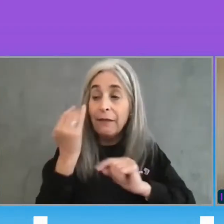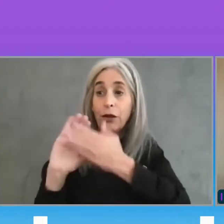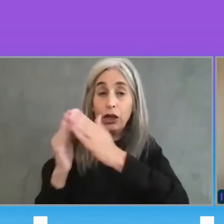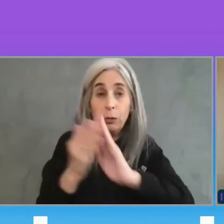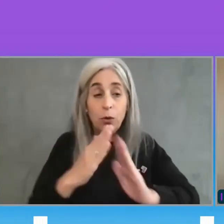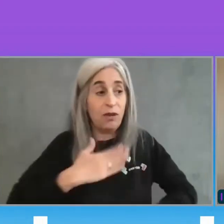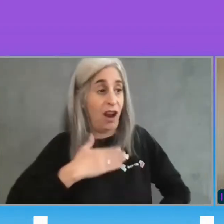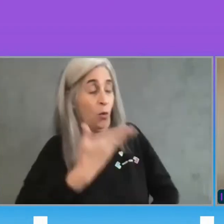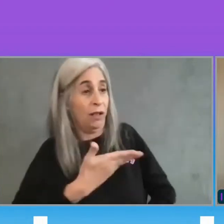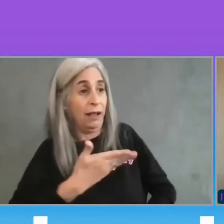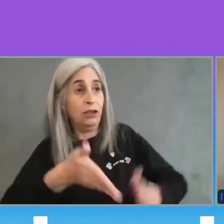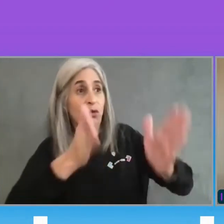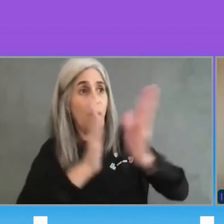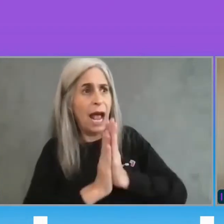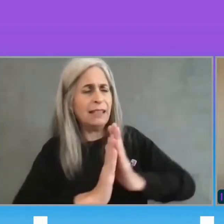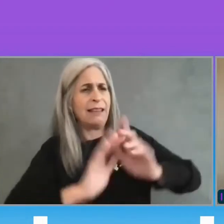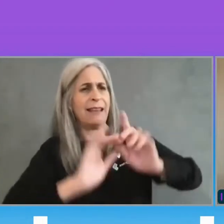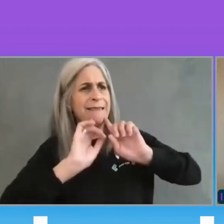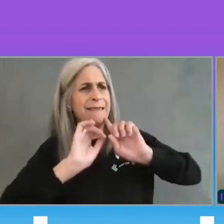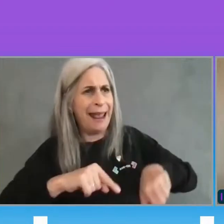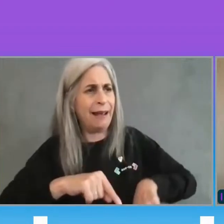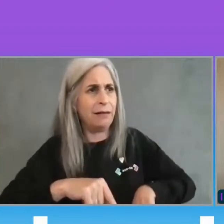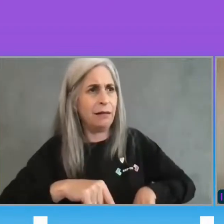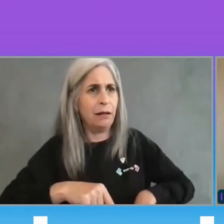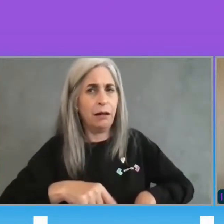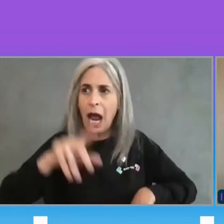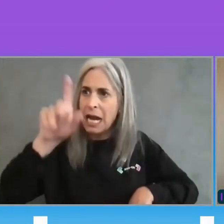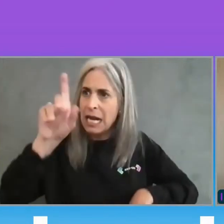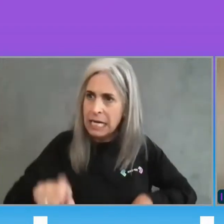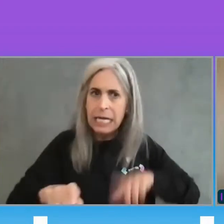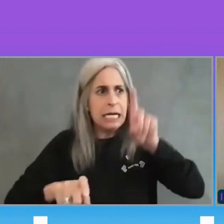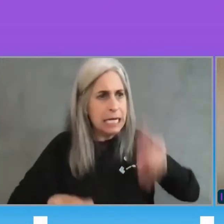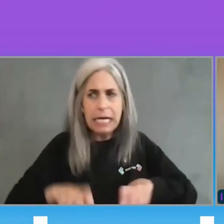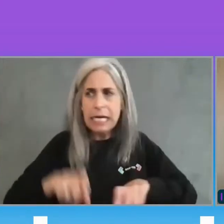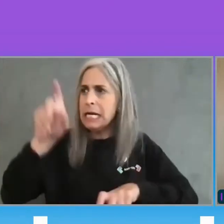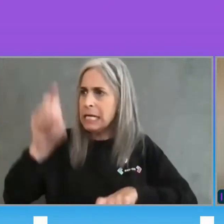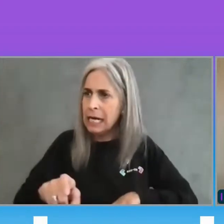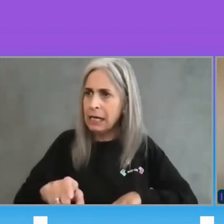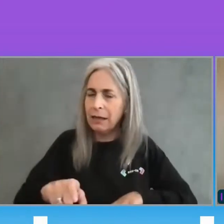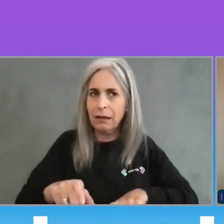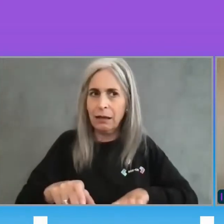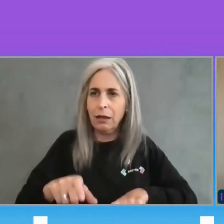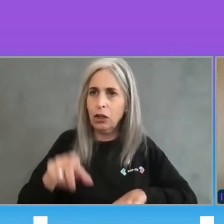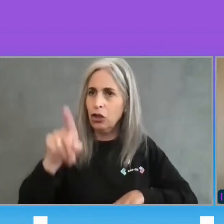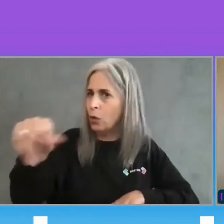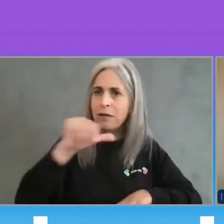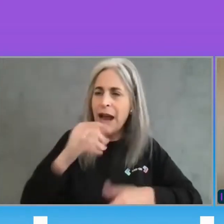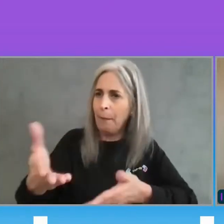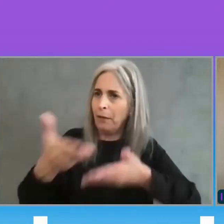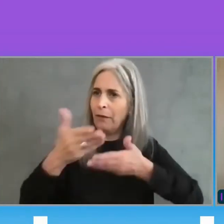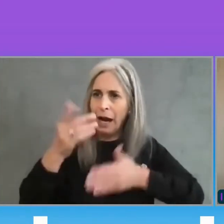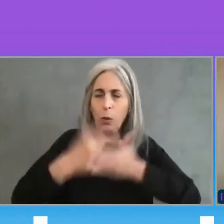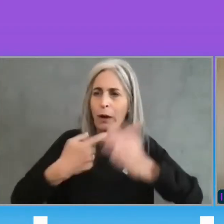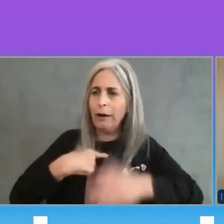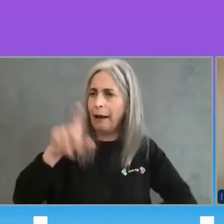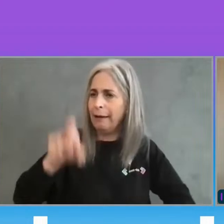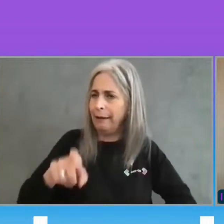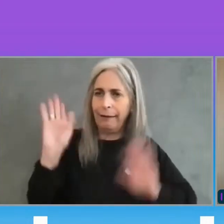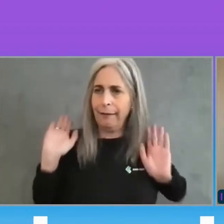willing to ask and demand so that people understand they're